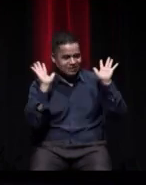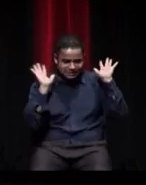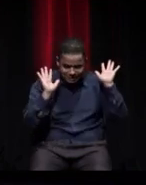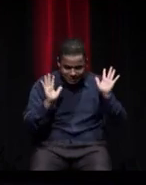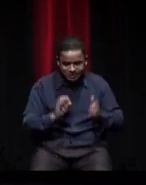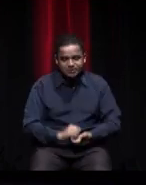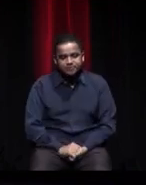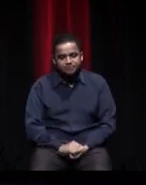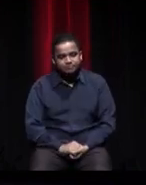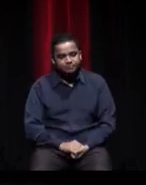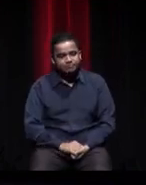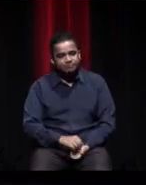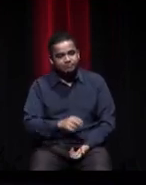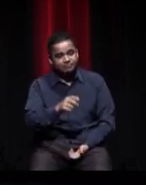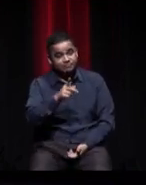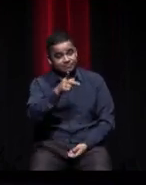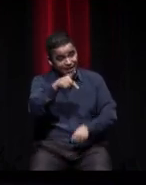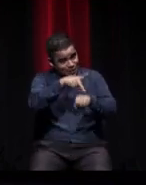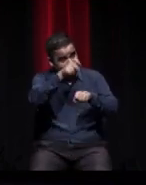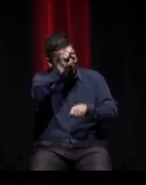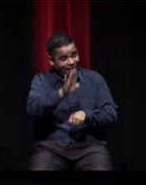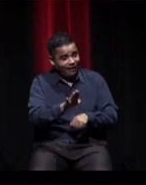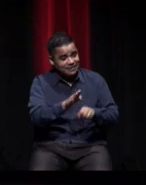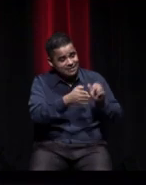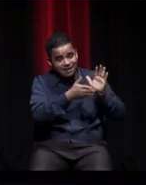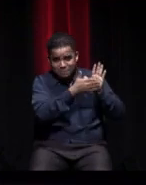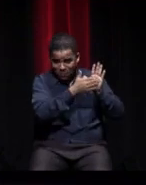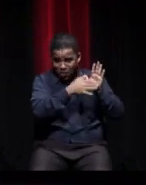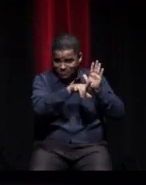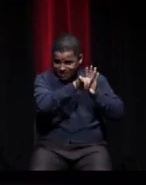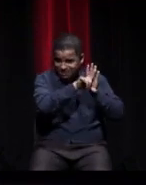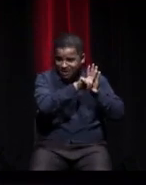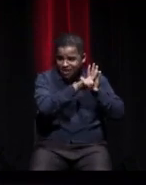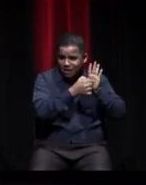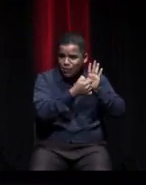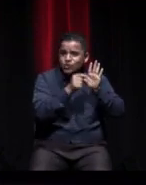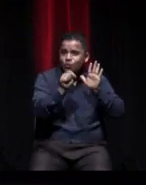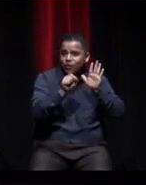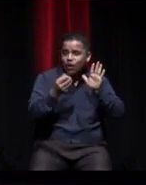This is the country. This bill depicts the country.